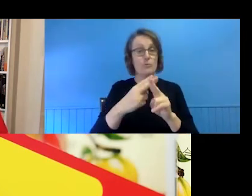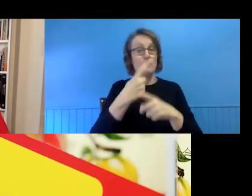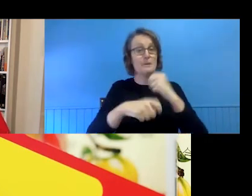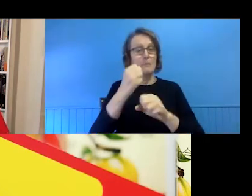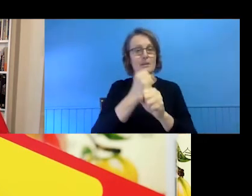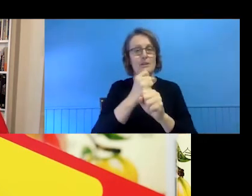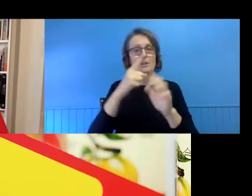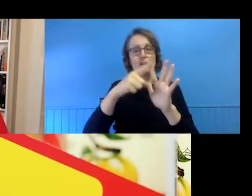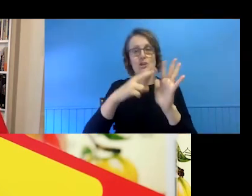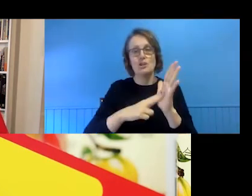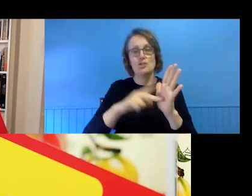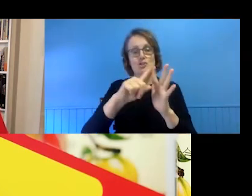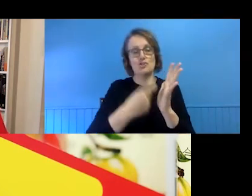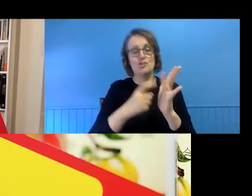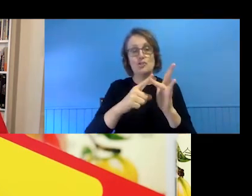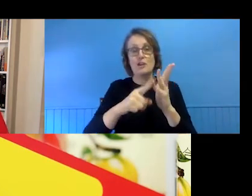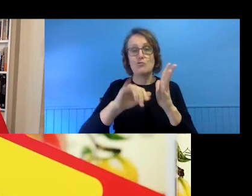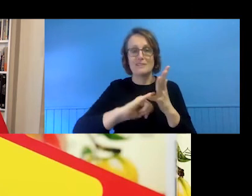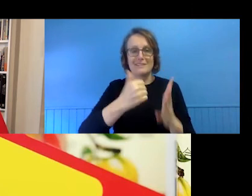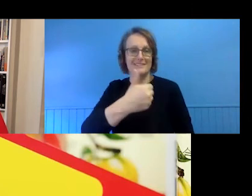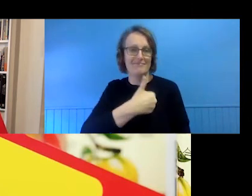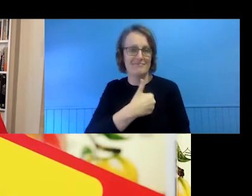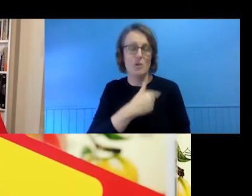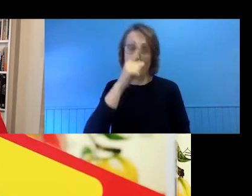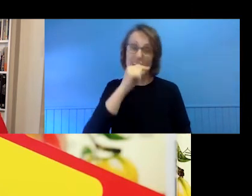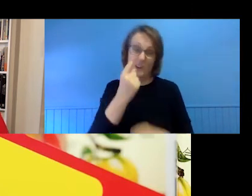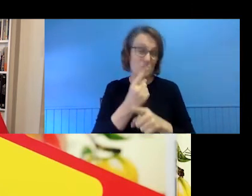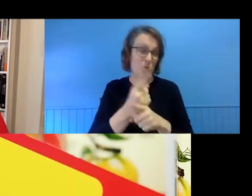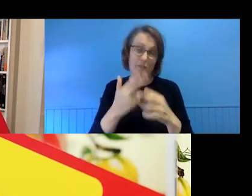could have a whole half-an-hour webinar just talking about offering